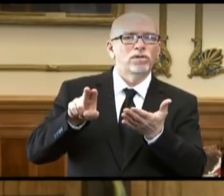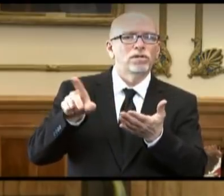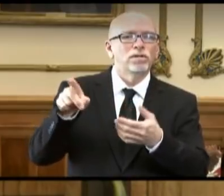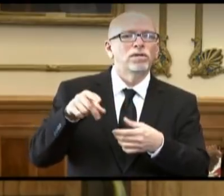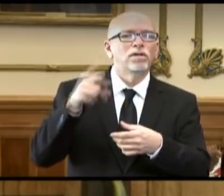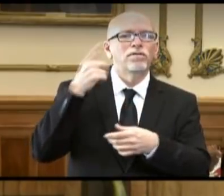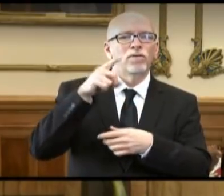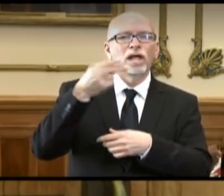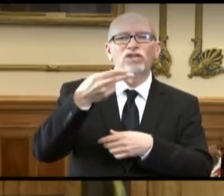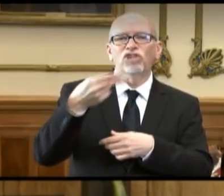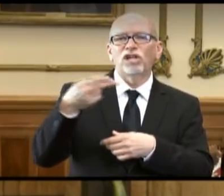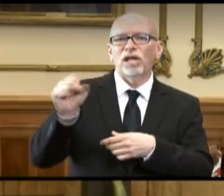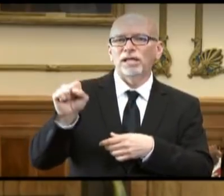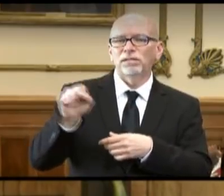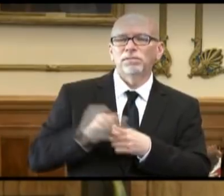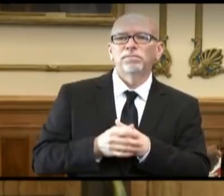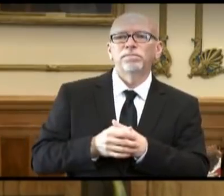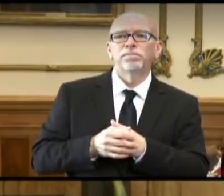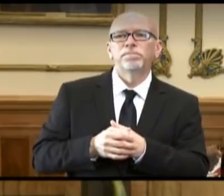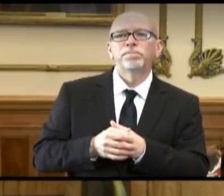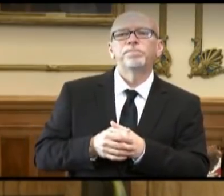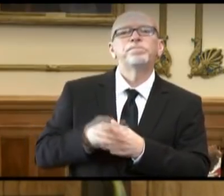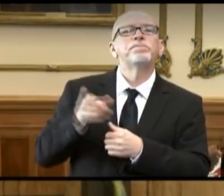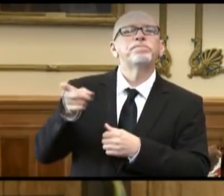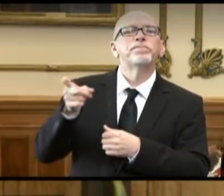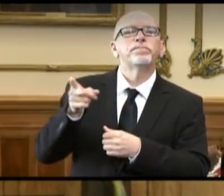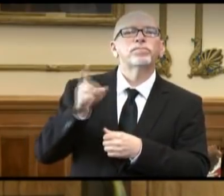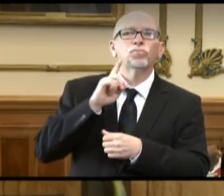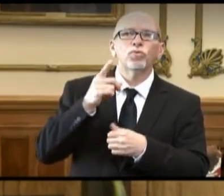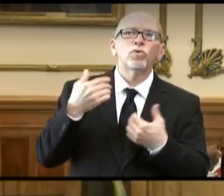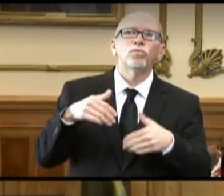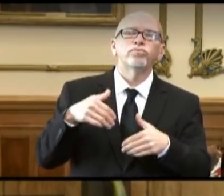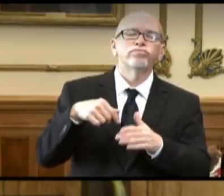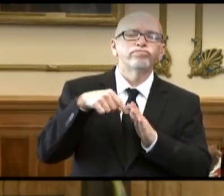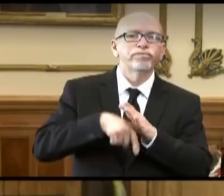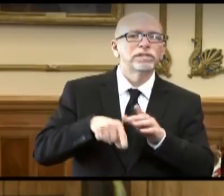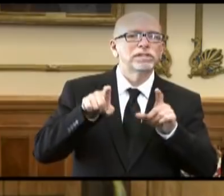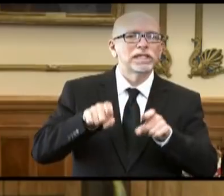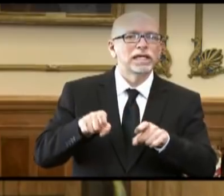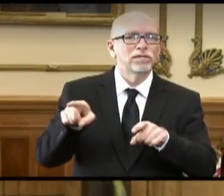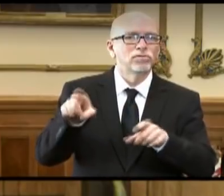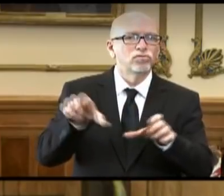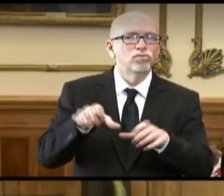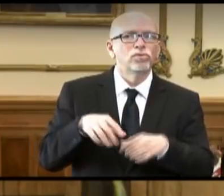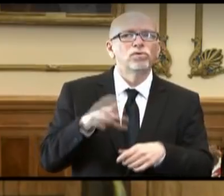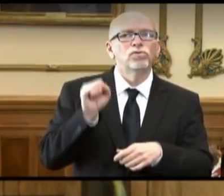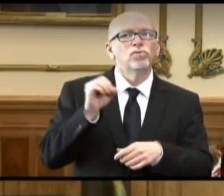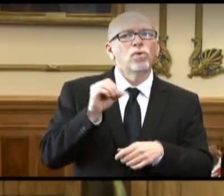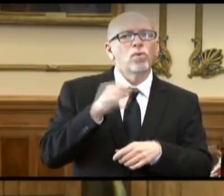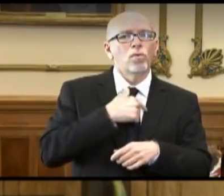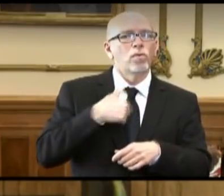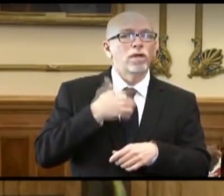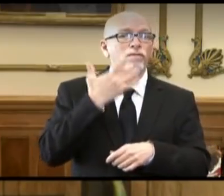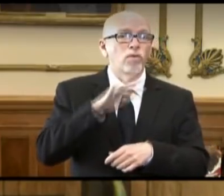THIS IS A PRETTY TEDIOUS TEST. I WAS TALKING TO THE ADMIRAL THAT HAS TAKEN OVER THE TESTING.